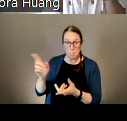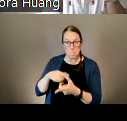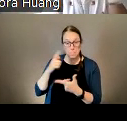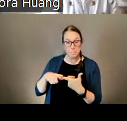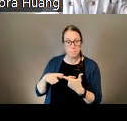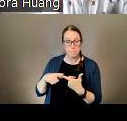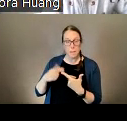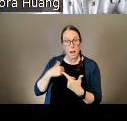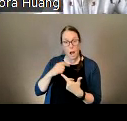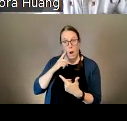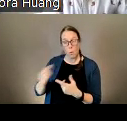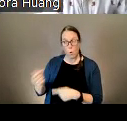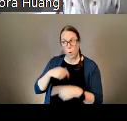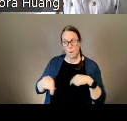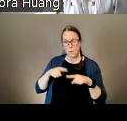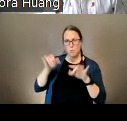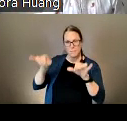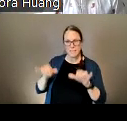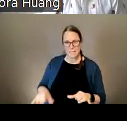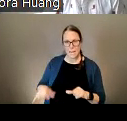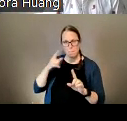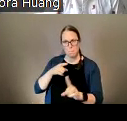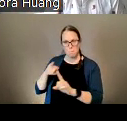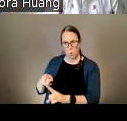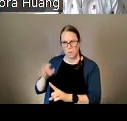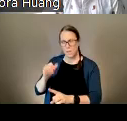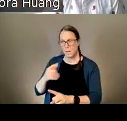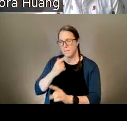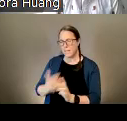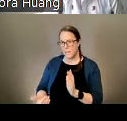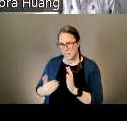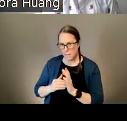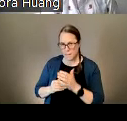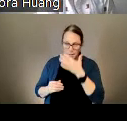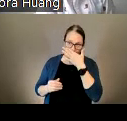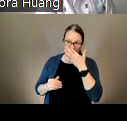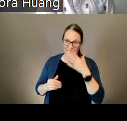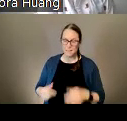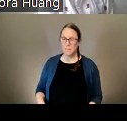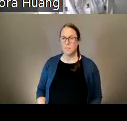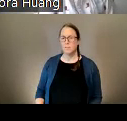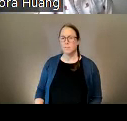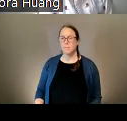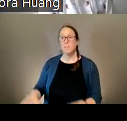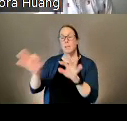I would go back to that same point that I've been repeating a lot, but it's important.